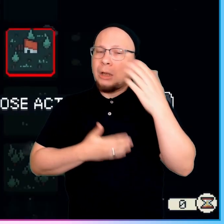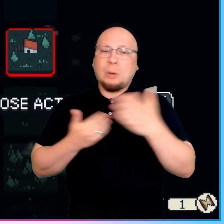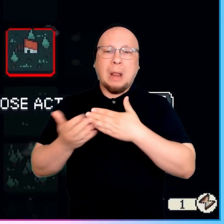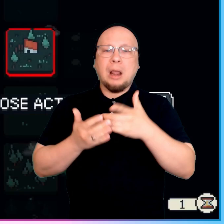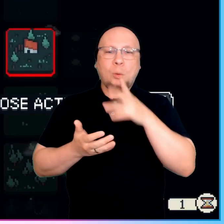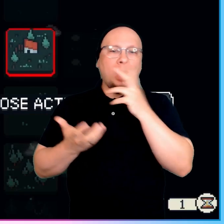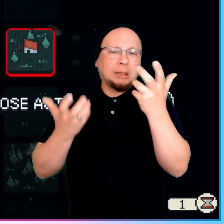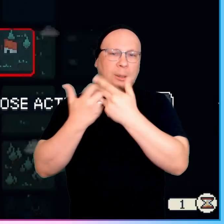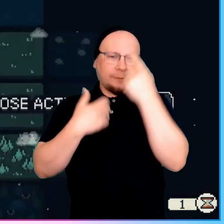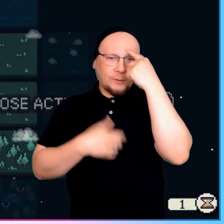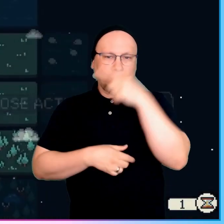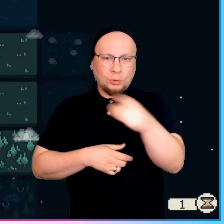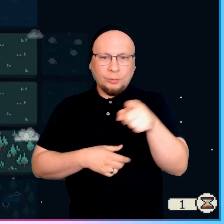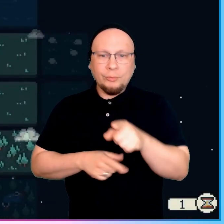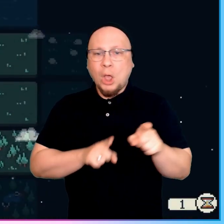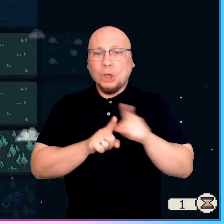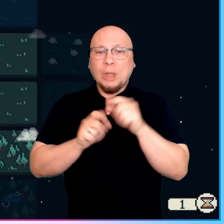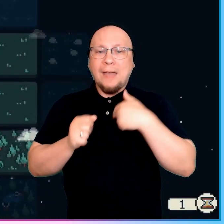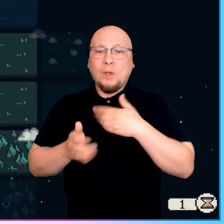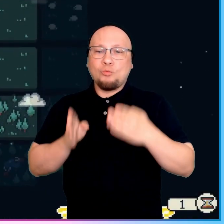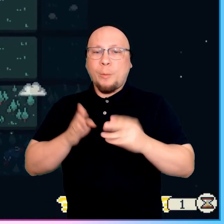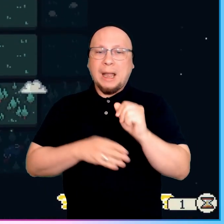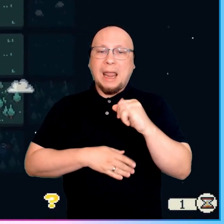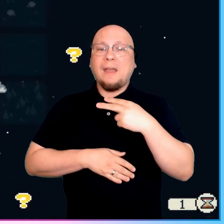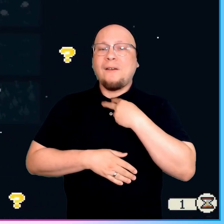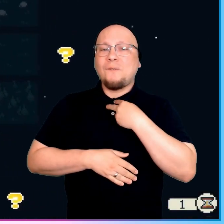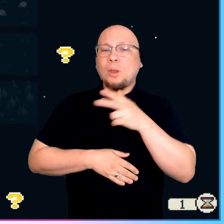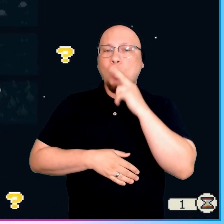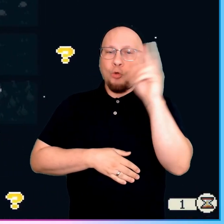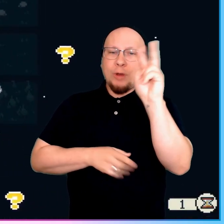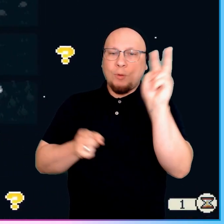You can also activate a narrator that’s going to read everything for you.